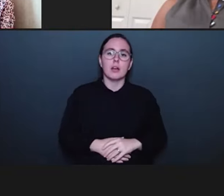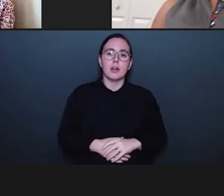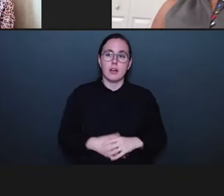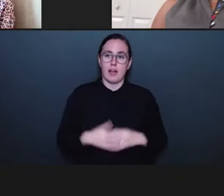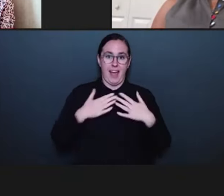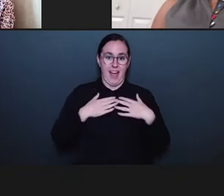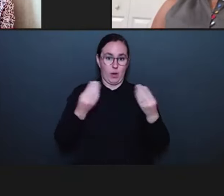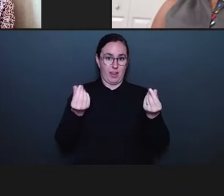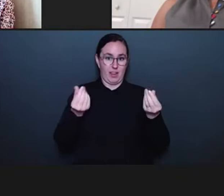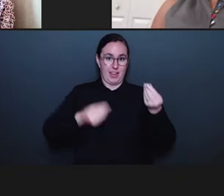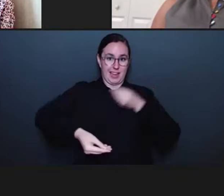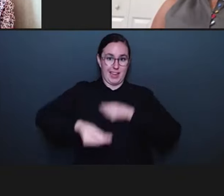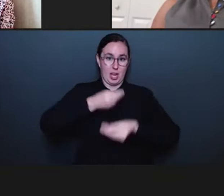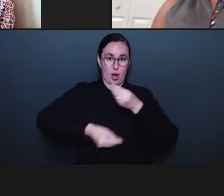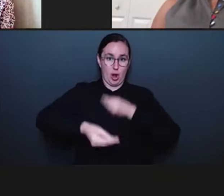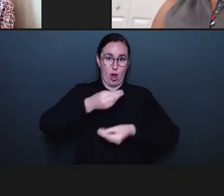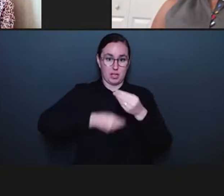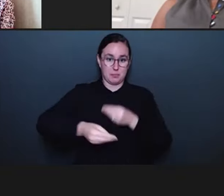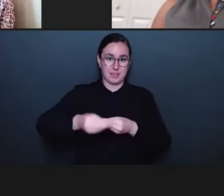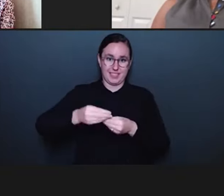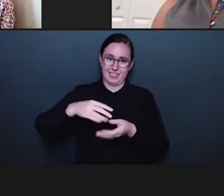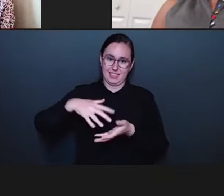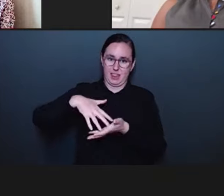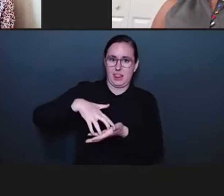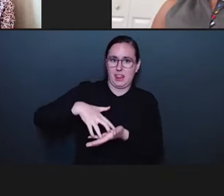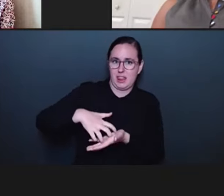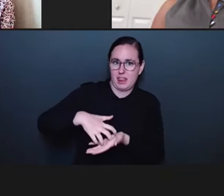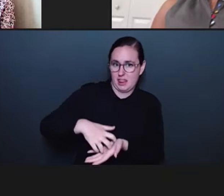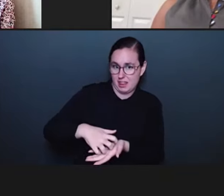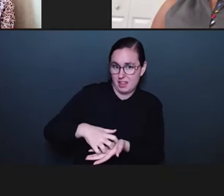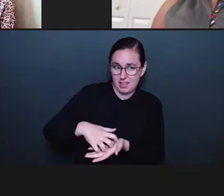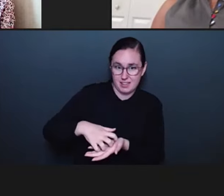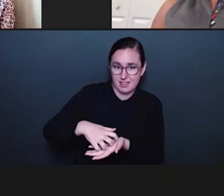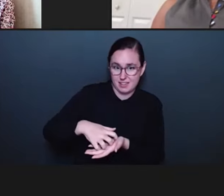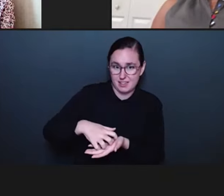an economy in the Caribbean whereby tourism is our bread and butter. So even COVID you can